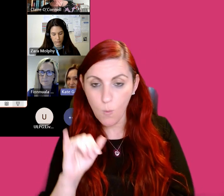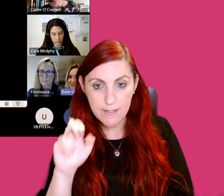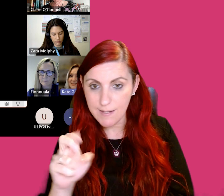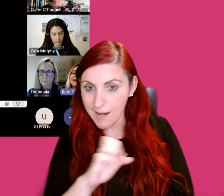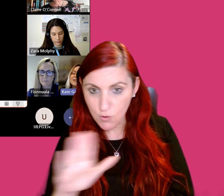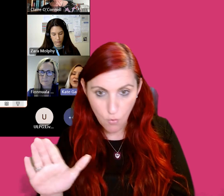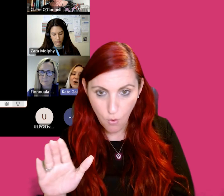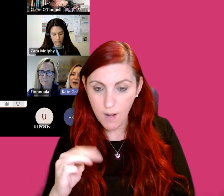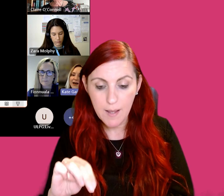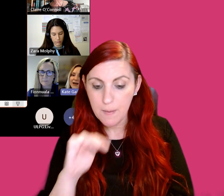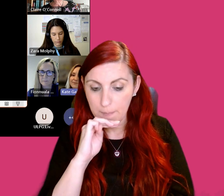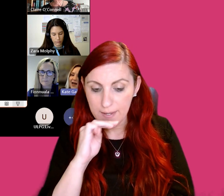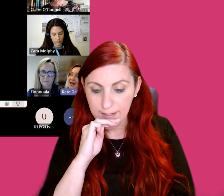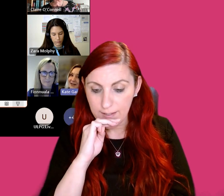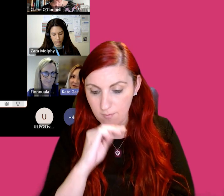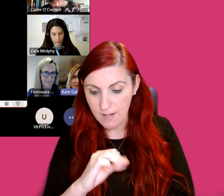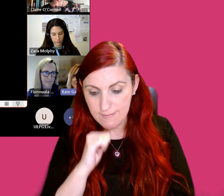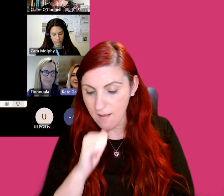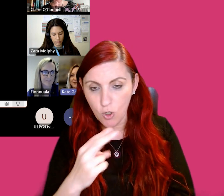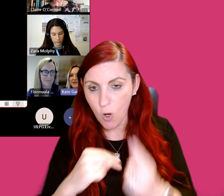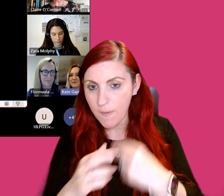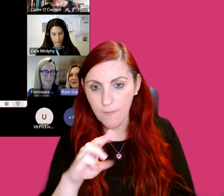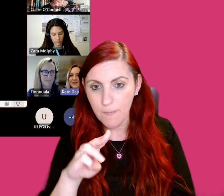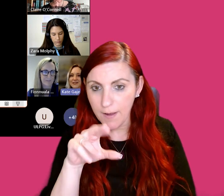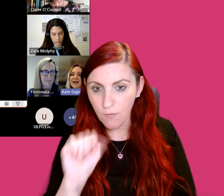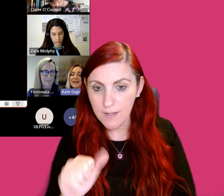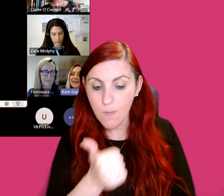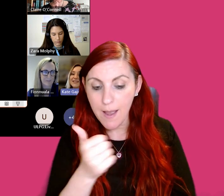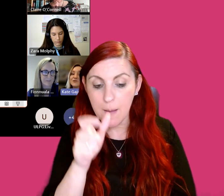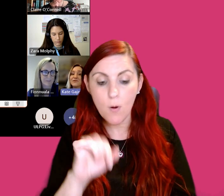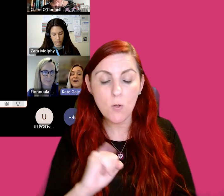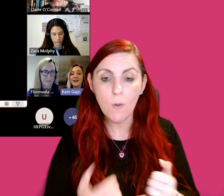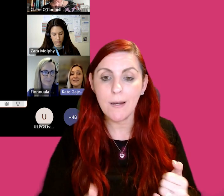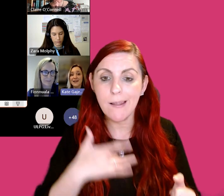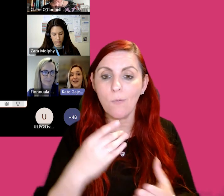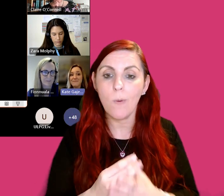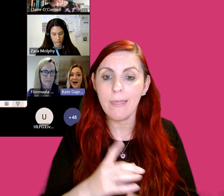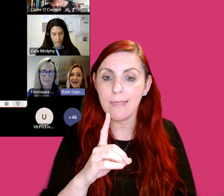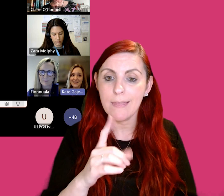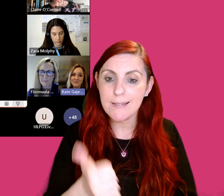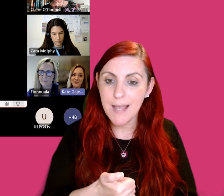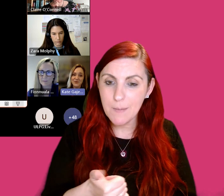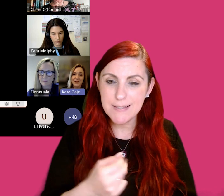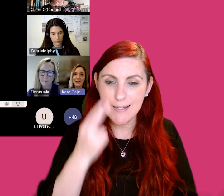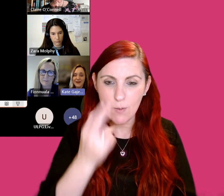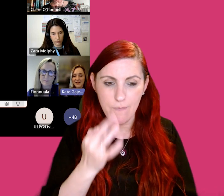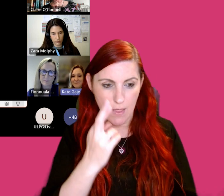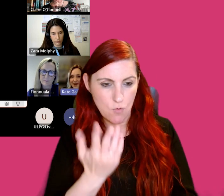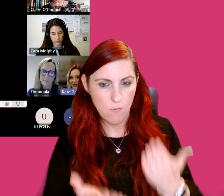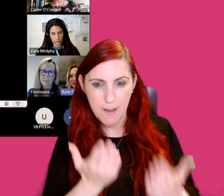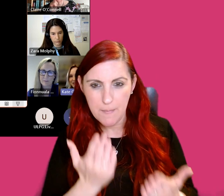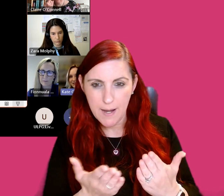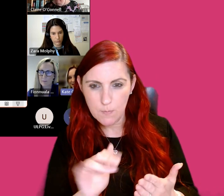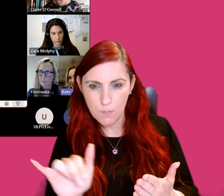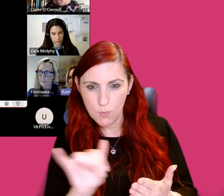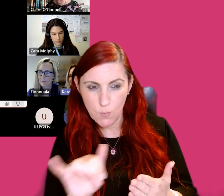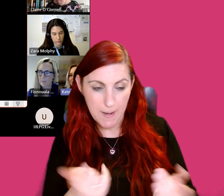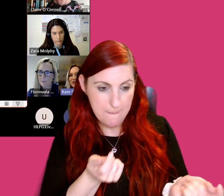pancreas so um any person living with diabetes needs to find a balance between managing insulin